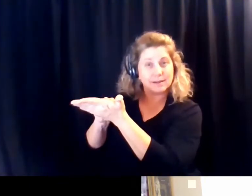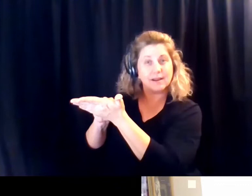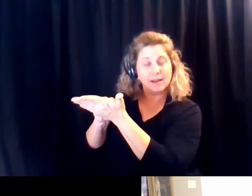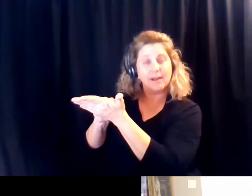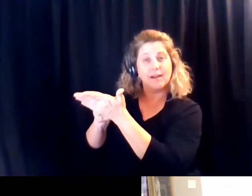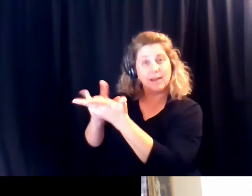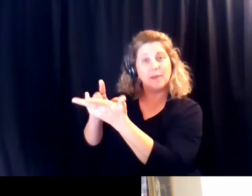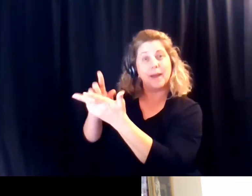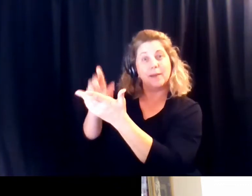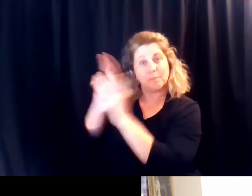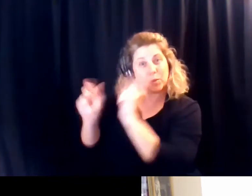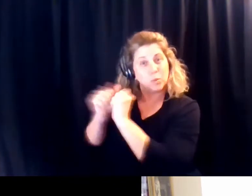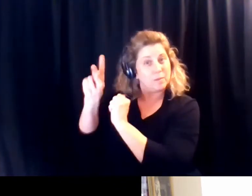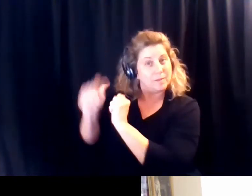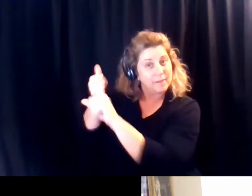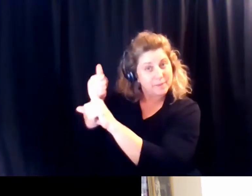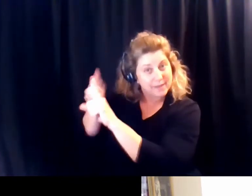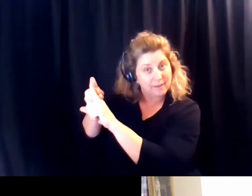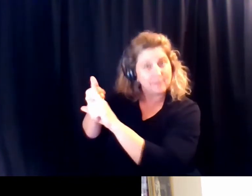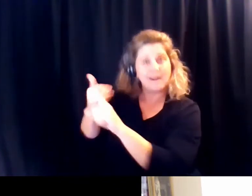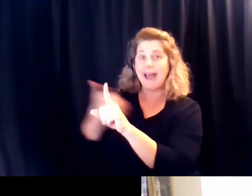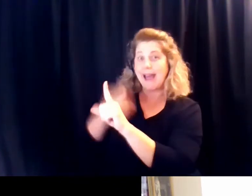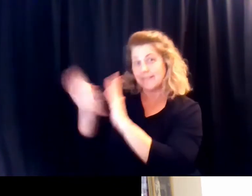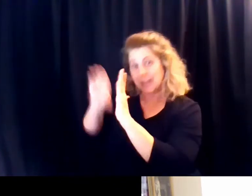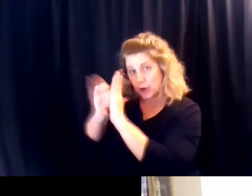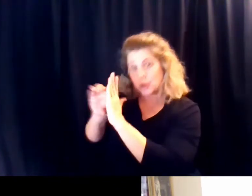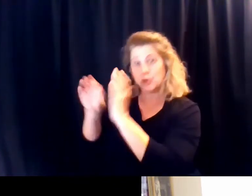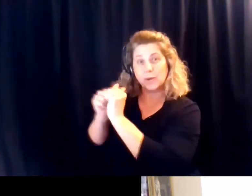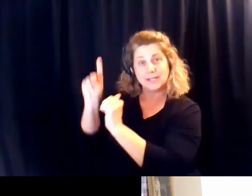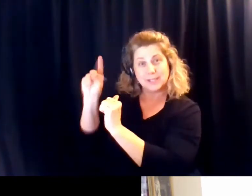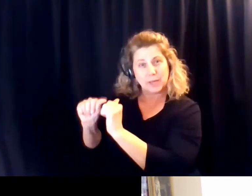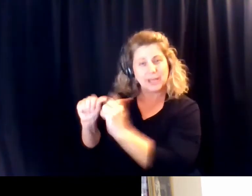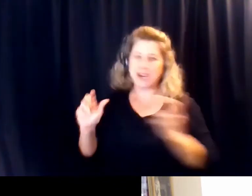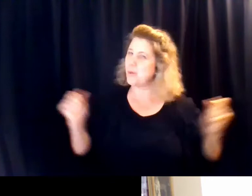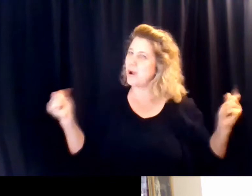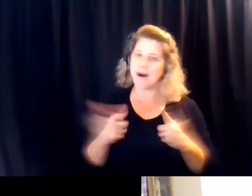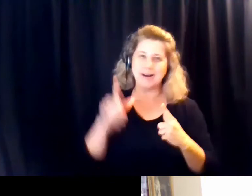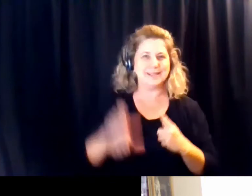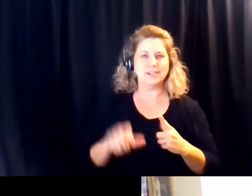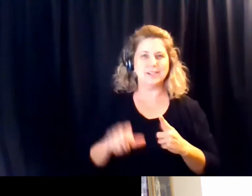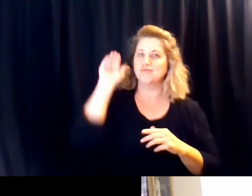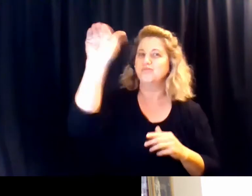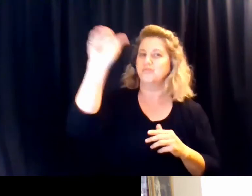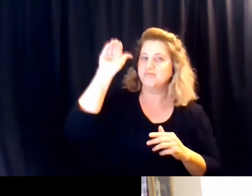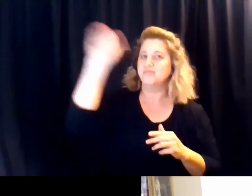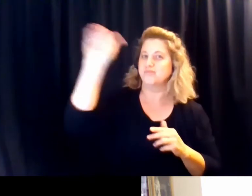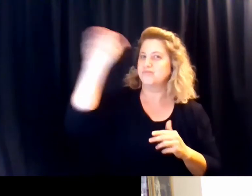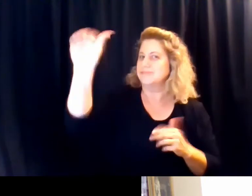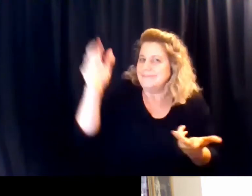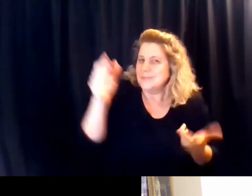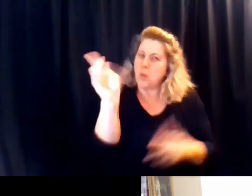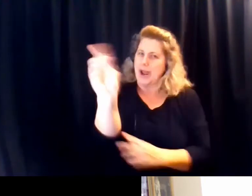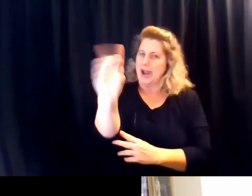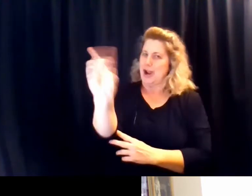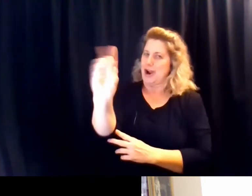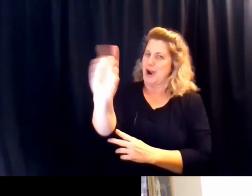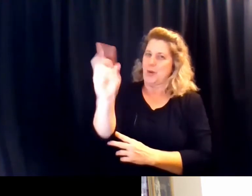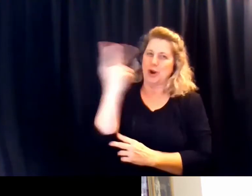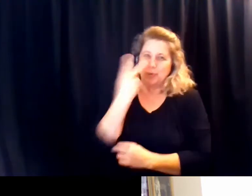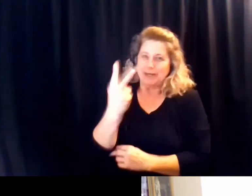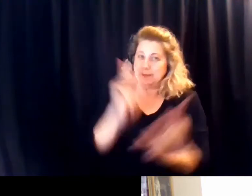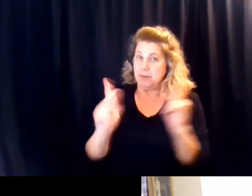Judith Heumann: Having you are advocating for the game you want to play or you want to go to bed later or you want to get up earlier or you want to wear this, and you don't want to wear that.